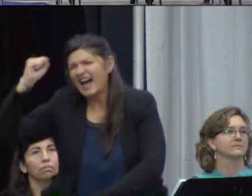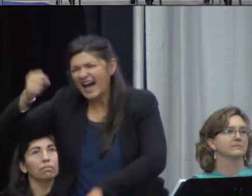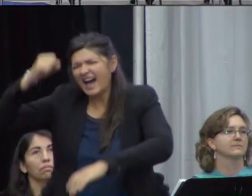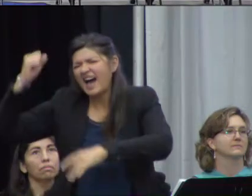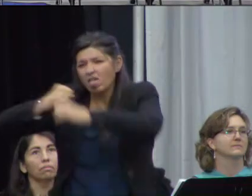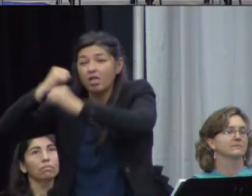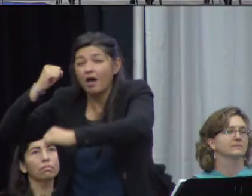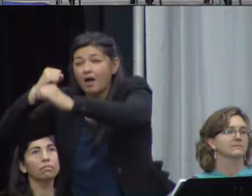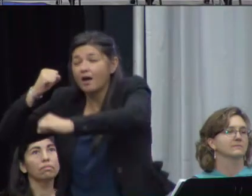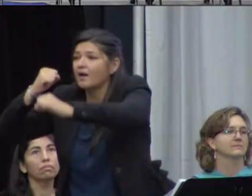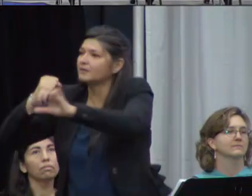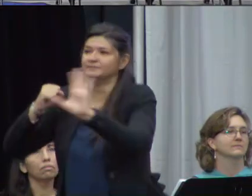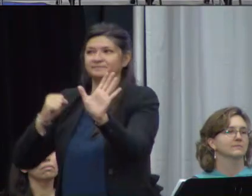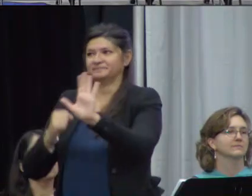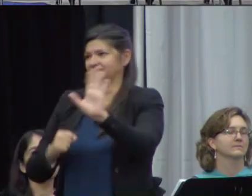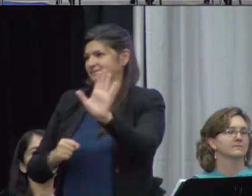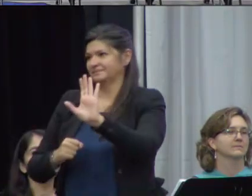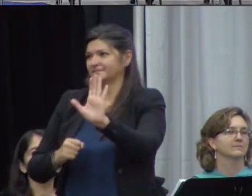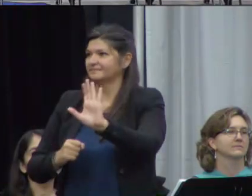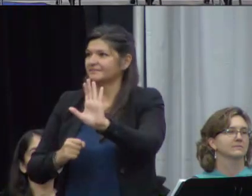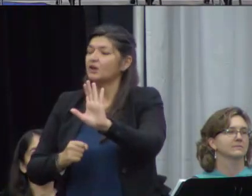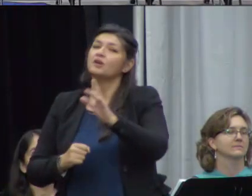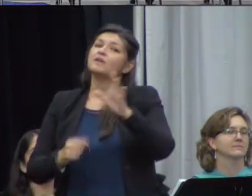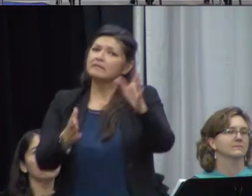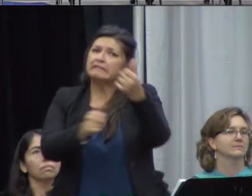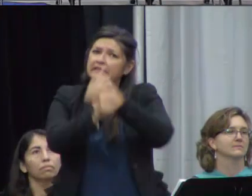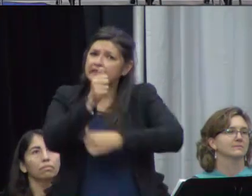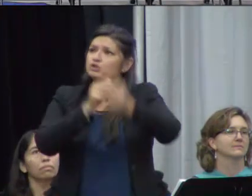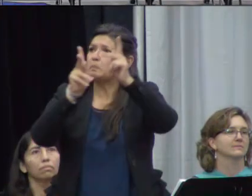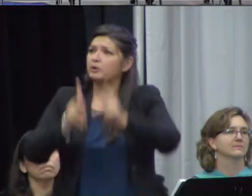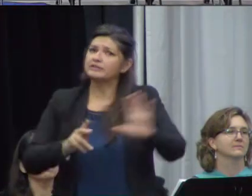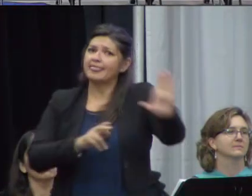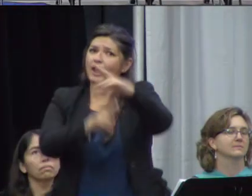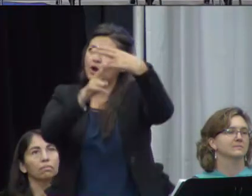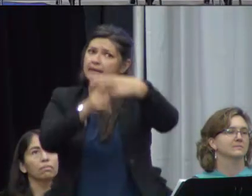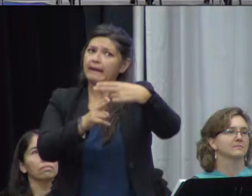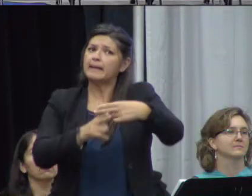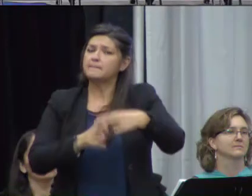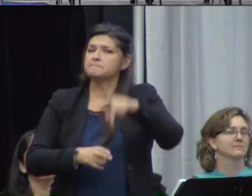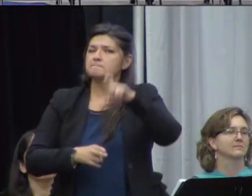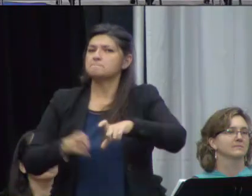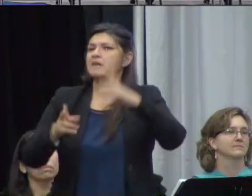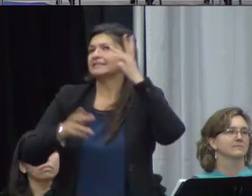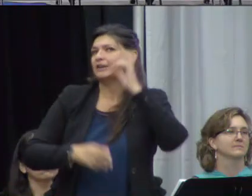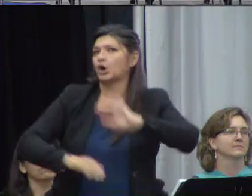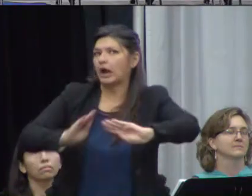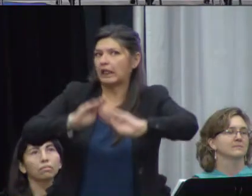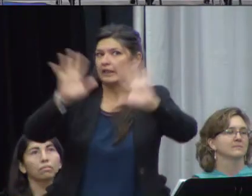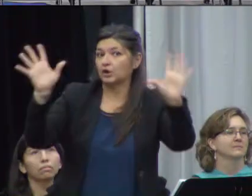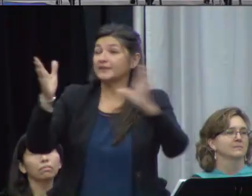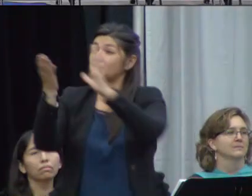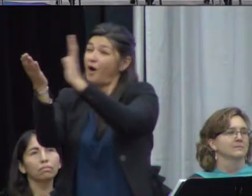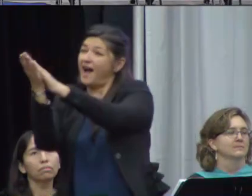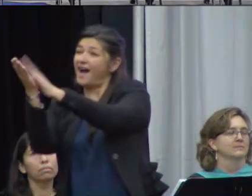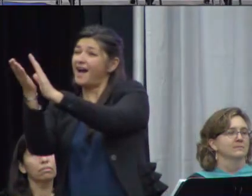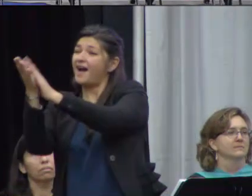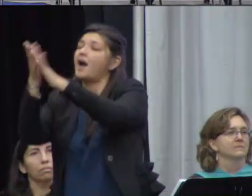so that each graduate's name can be heard clearly. At this time, please turn off your cellphones or silence them.